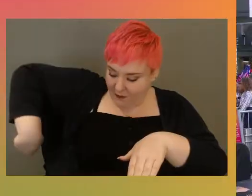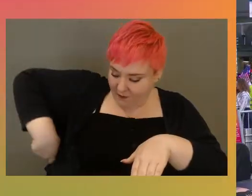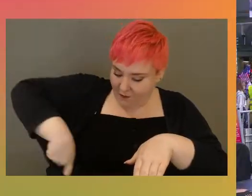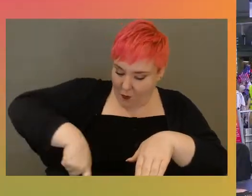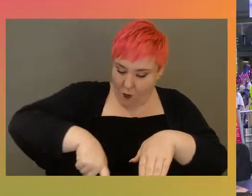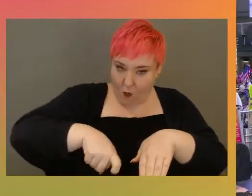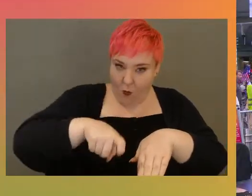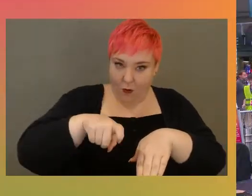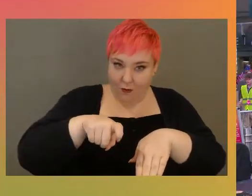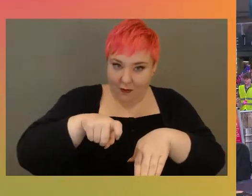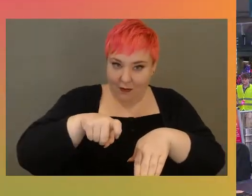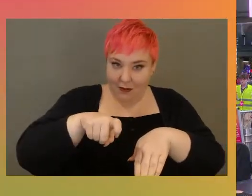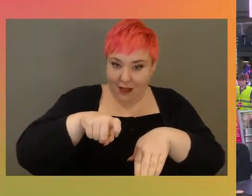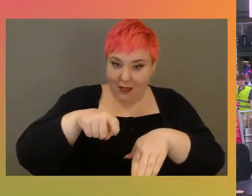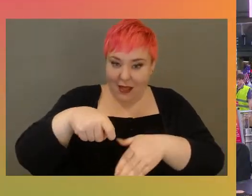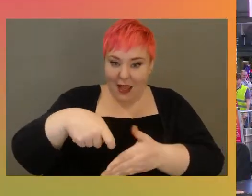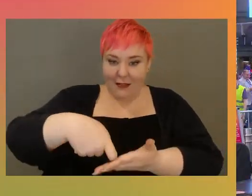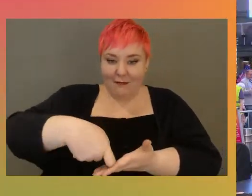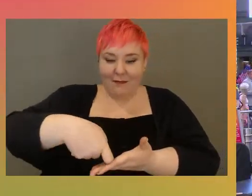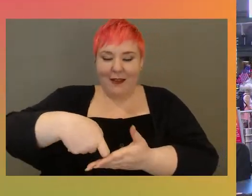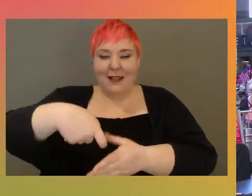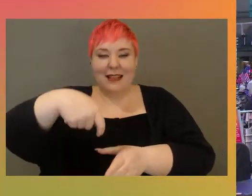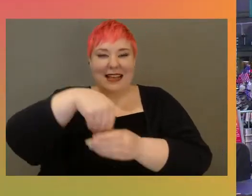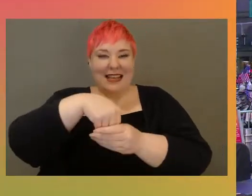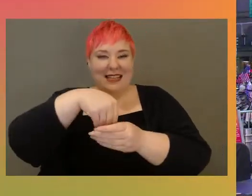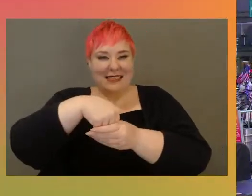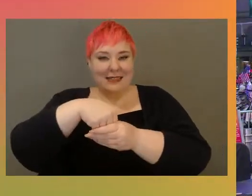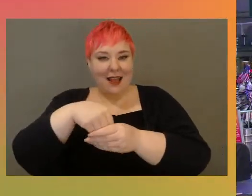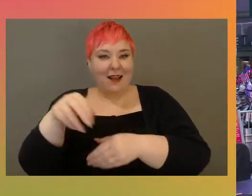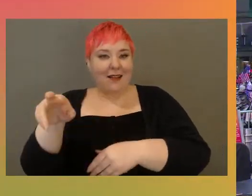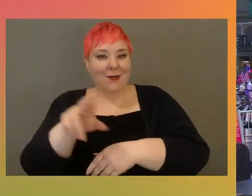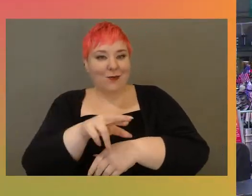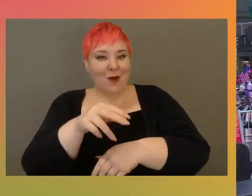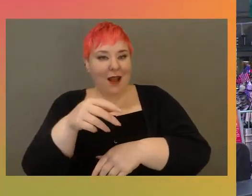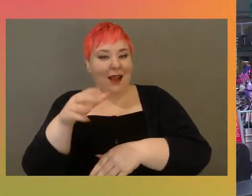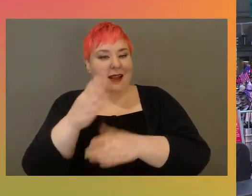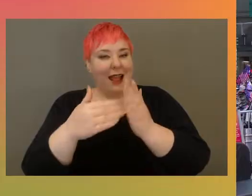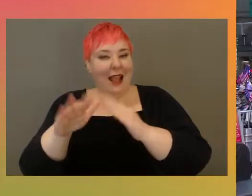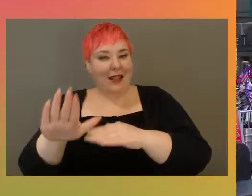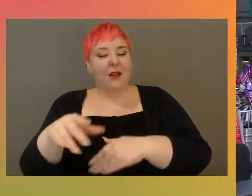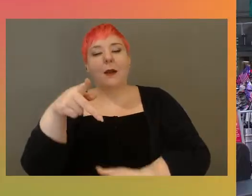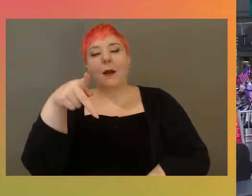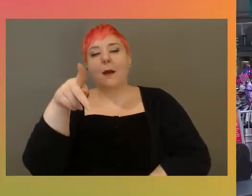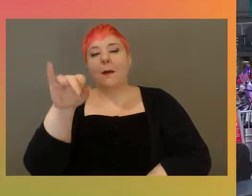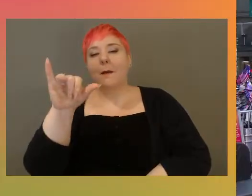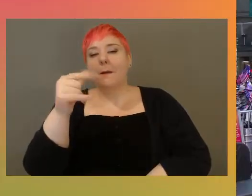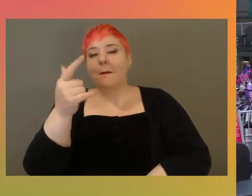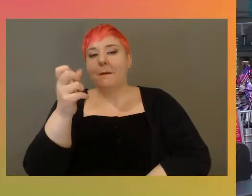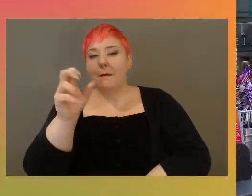TAKE YOUR RIGHT KNEE TO YOUR